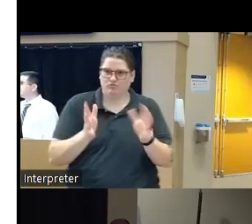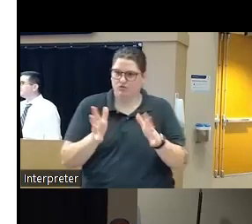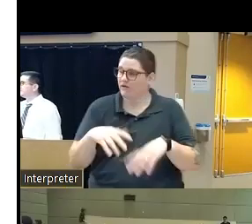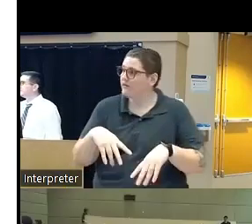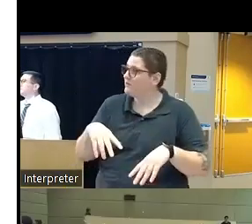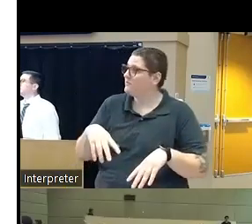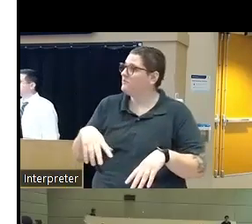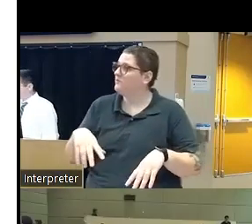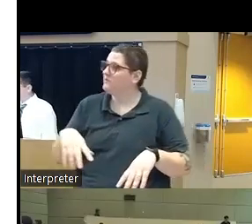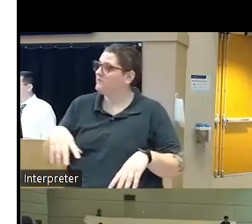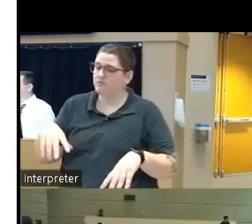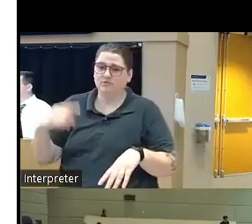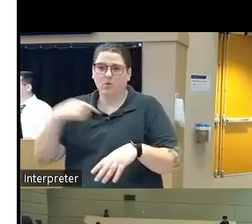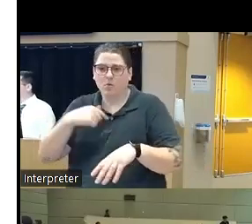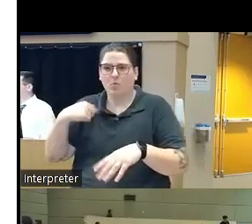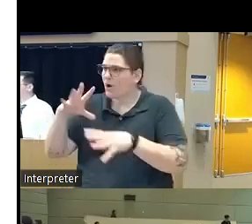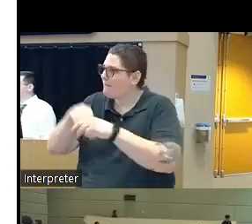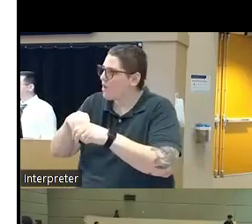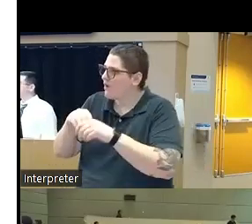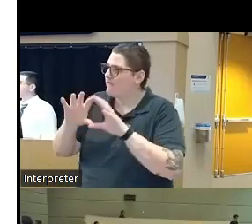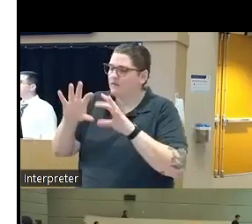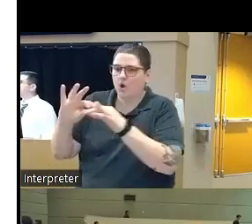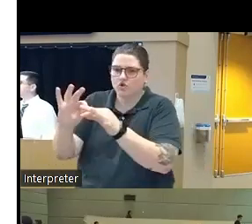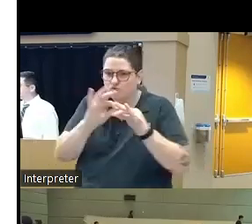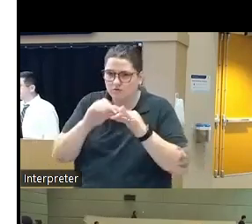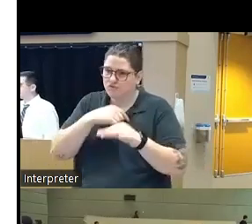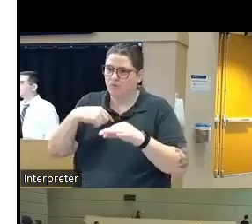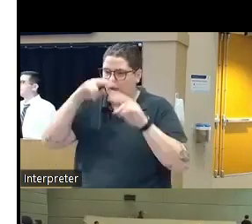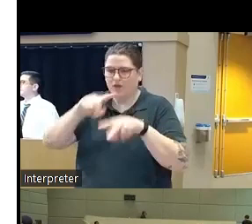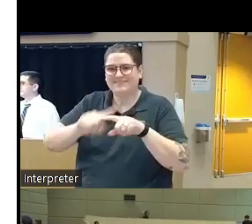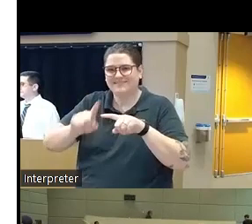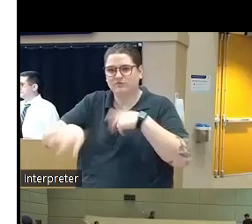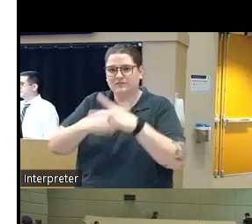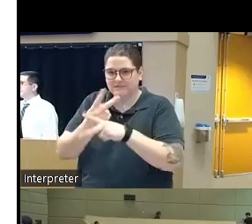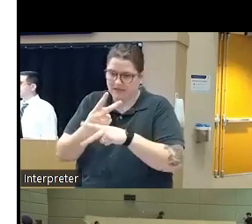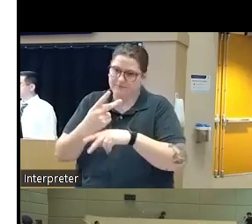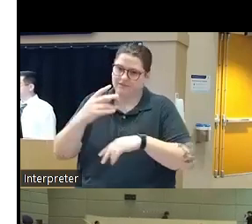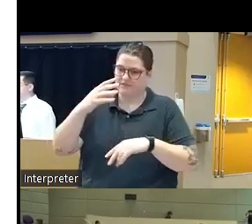of the b-snip Consortium and so you have these different bio types of psychosis biotype one has